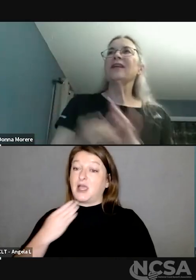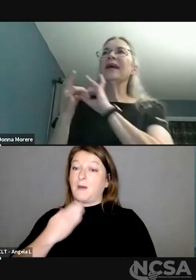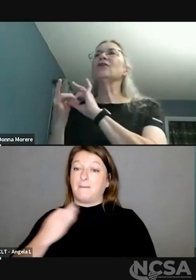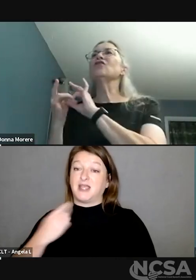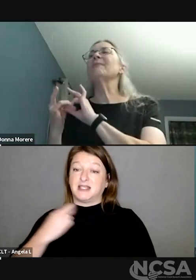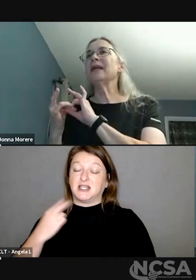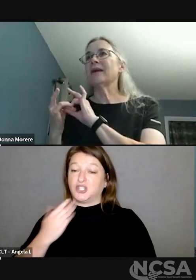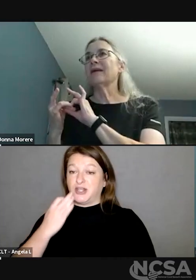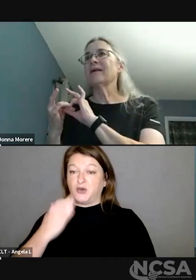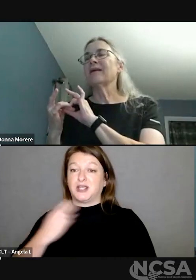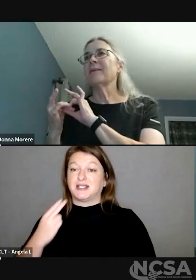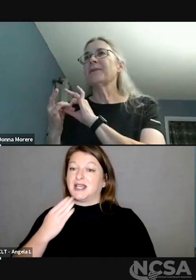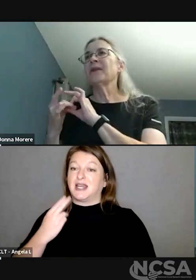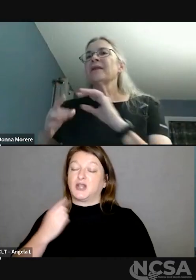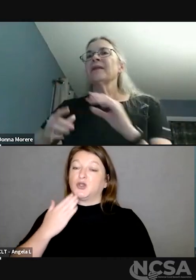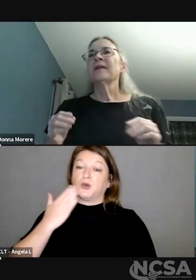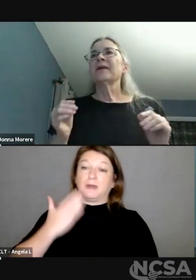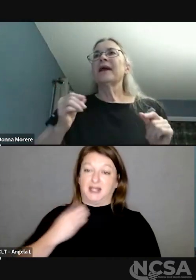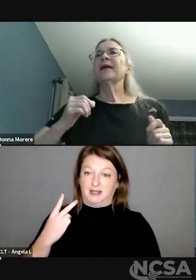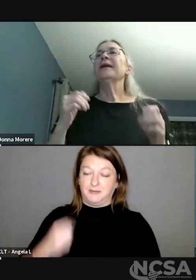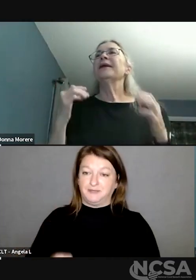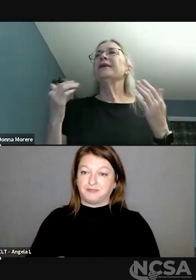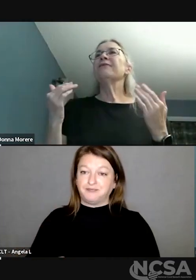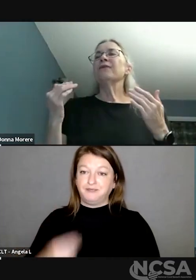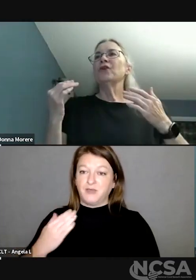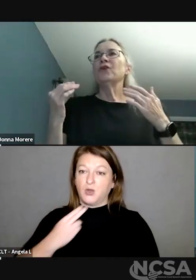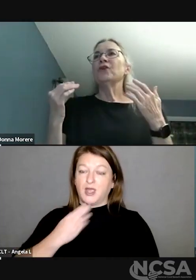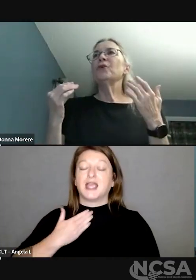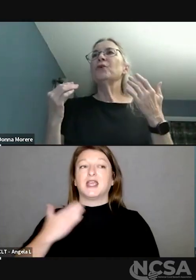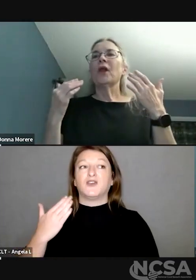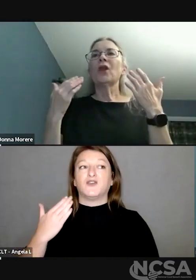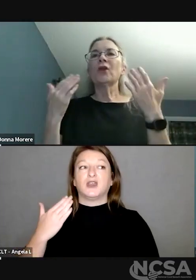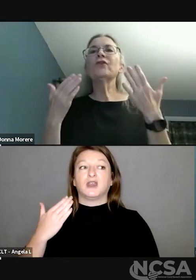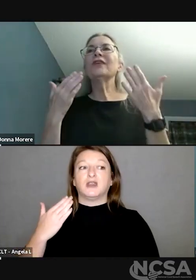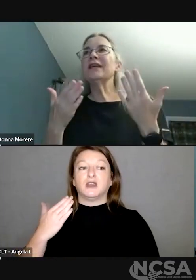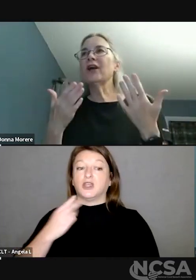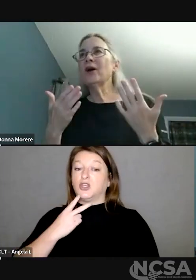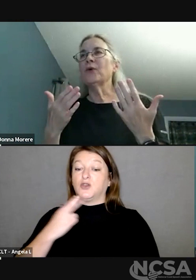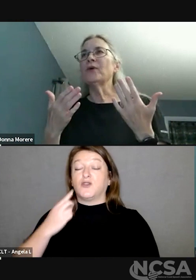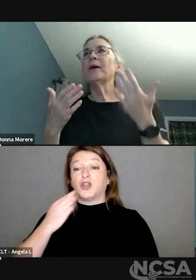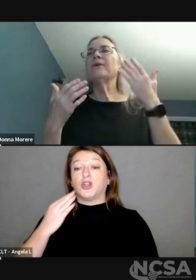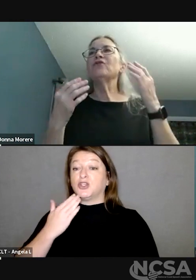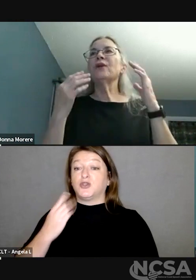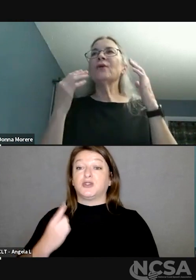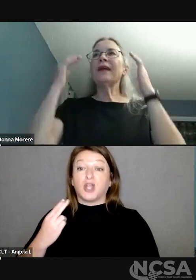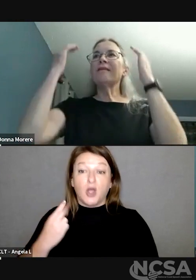connected to meaning. Okay, if you learn to decode but you don't have